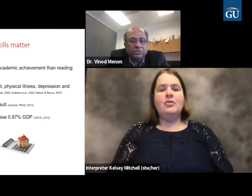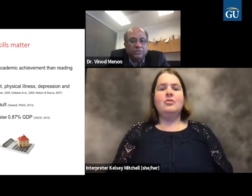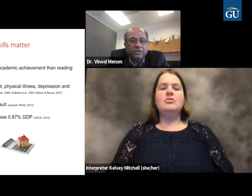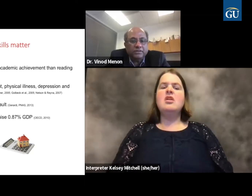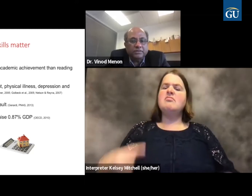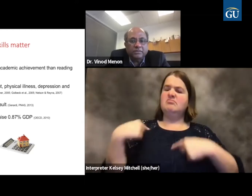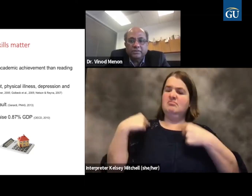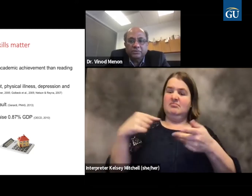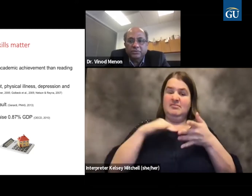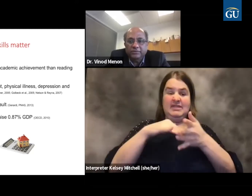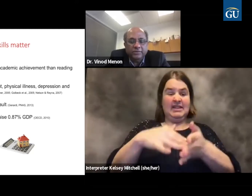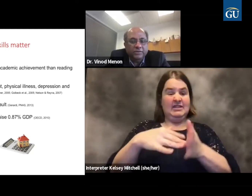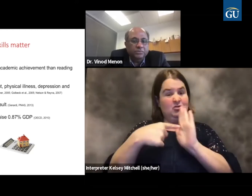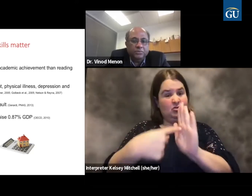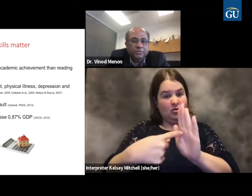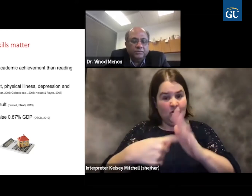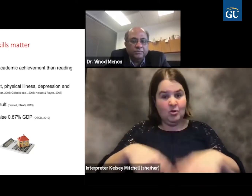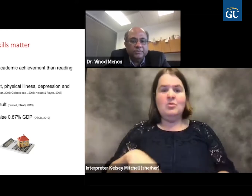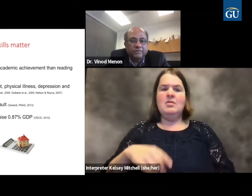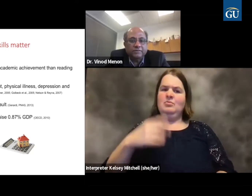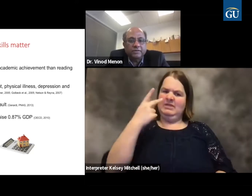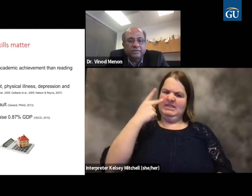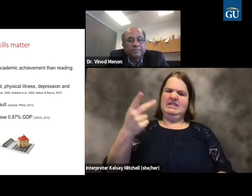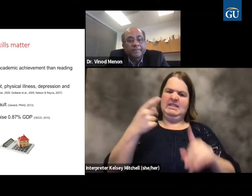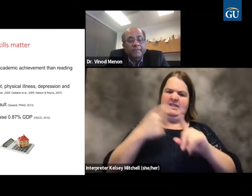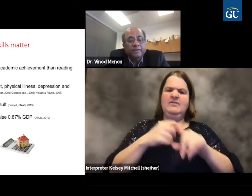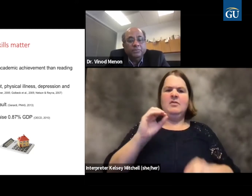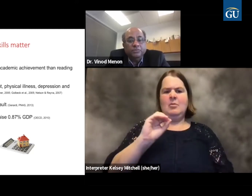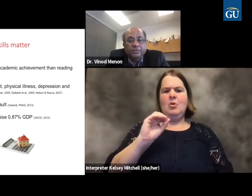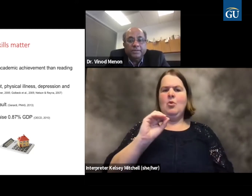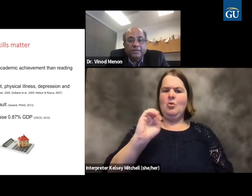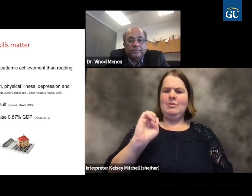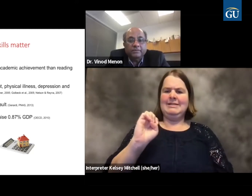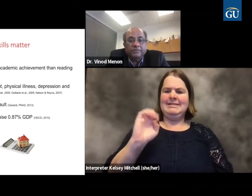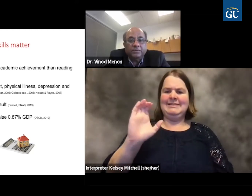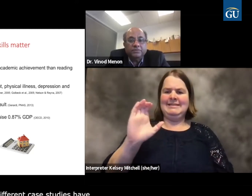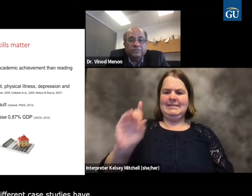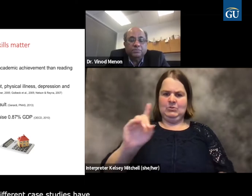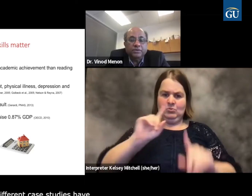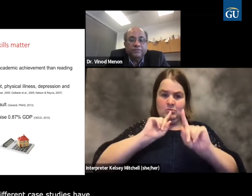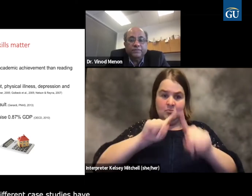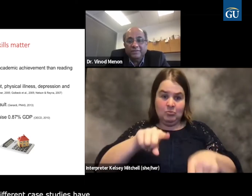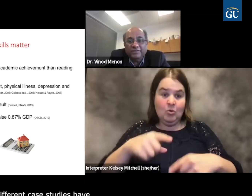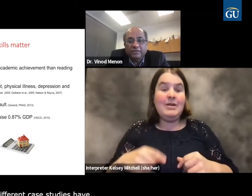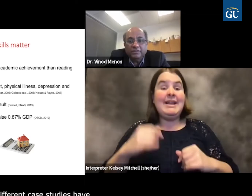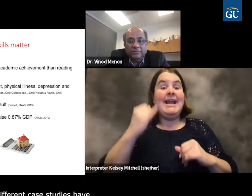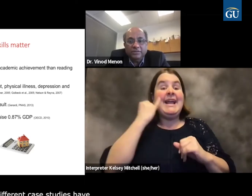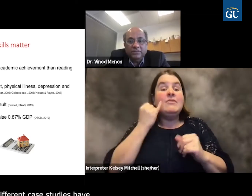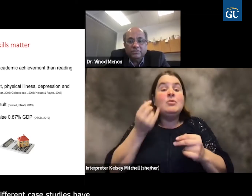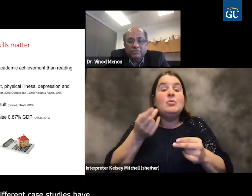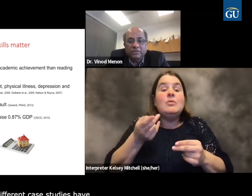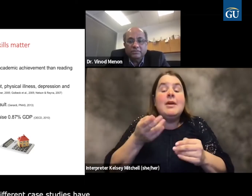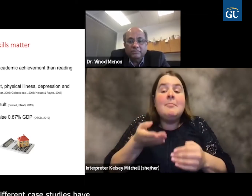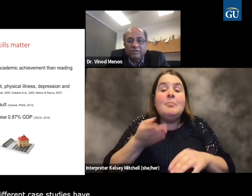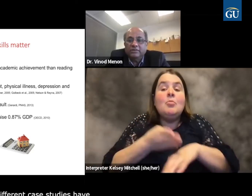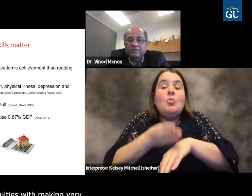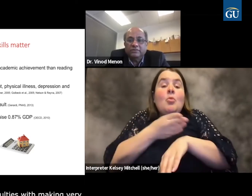and studies have shown that an oecd report suggested that improving math